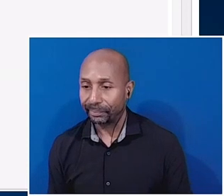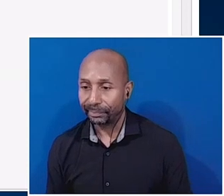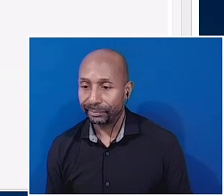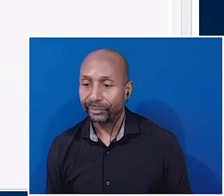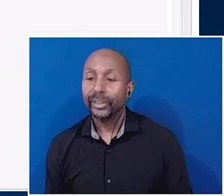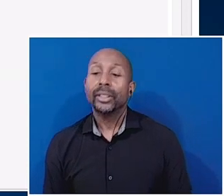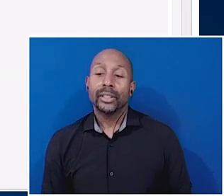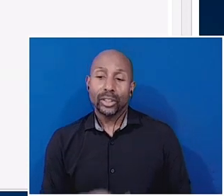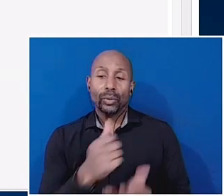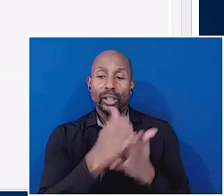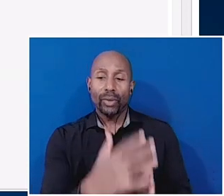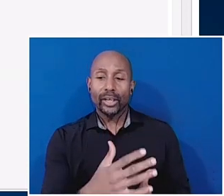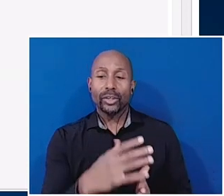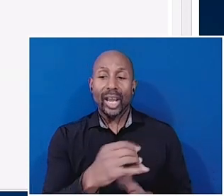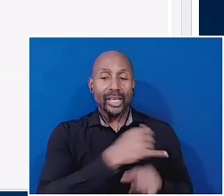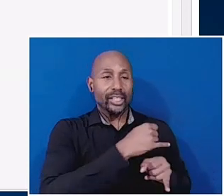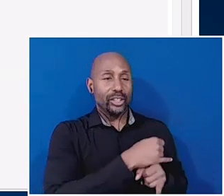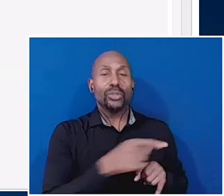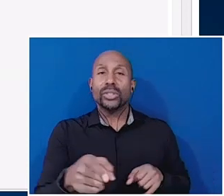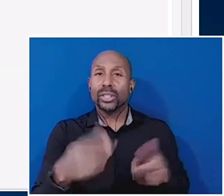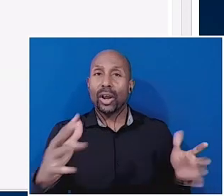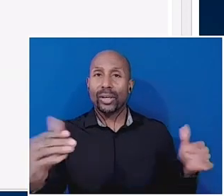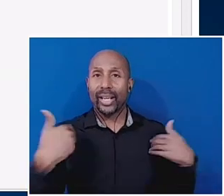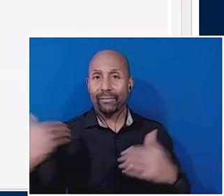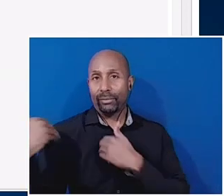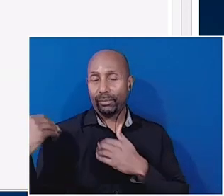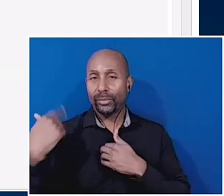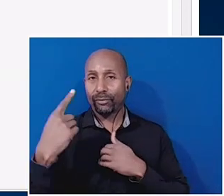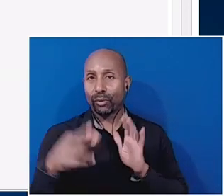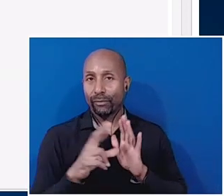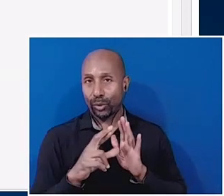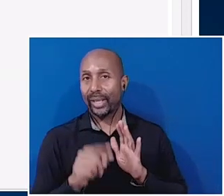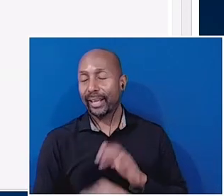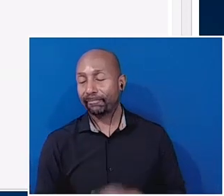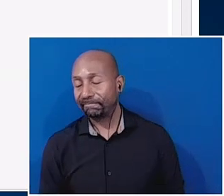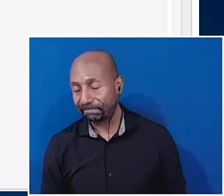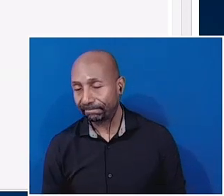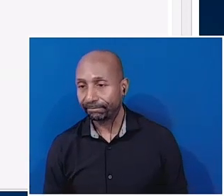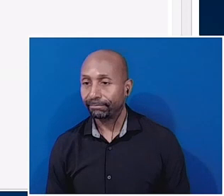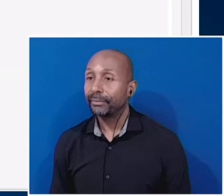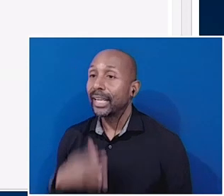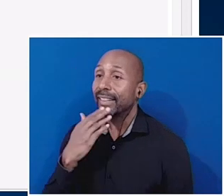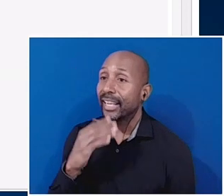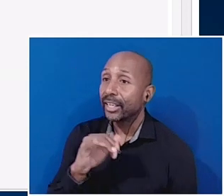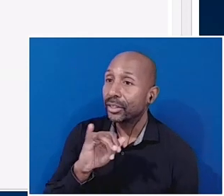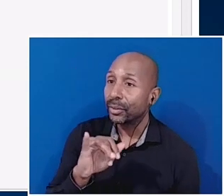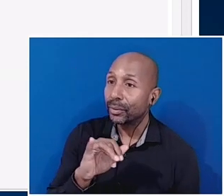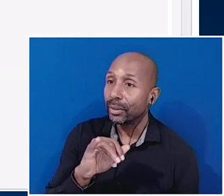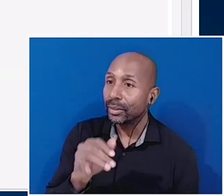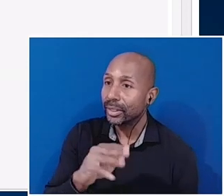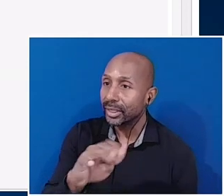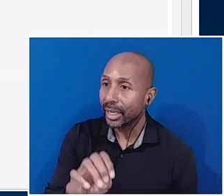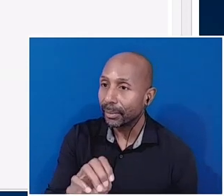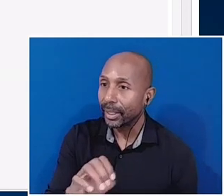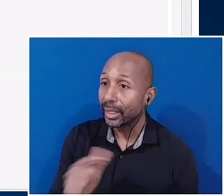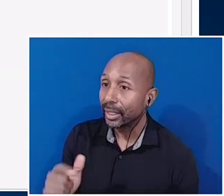Thank you, Jamie, and thank you, Jillian, go ahead. Yeah, thanks. My question, which it is for the Department, but also if Jamie has thoughts on it, I would love to hear them